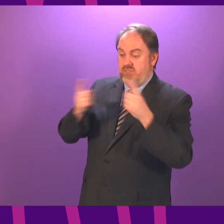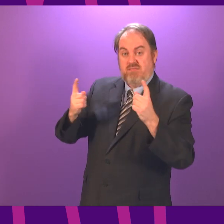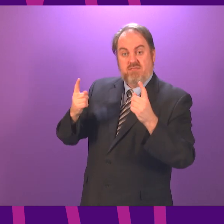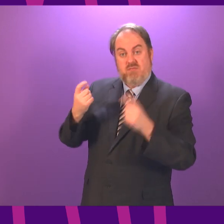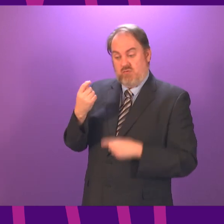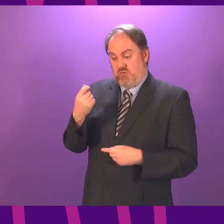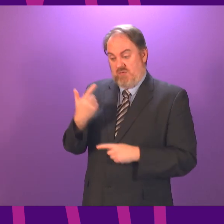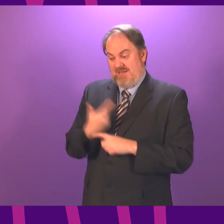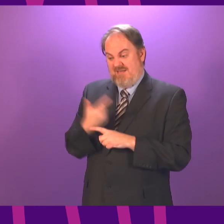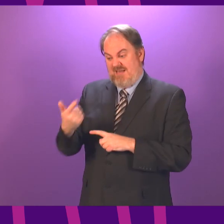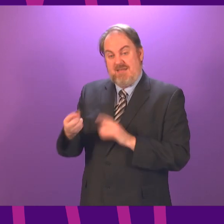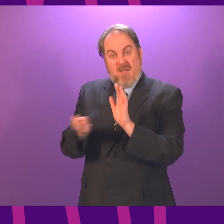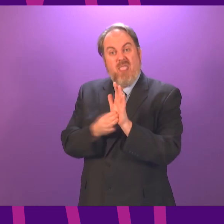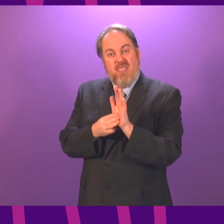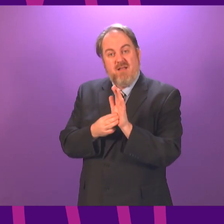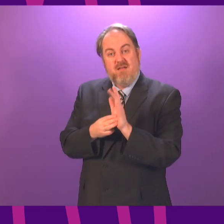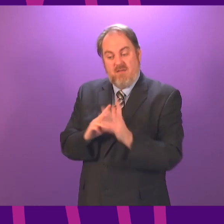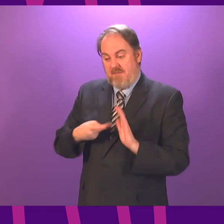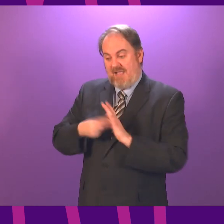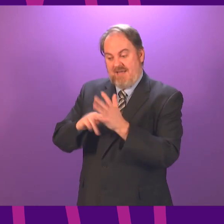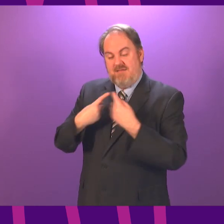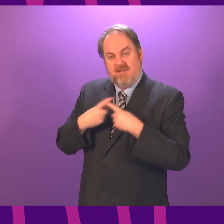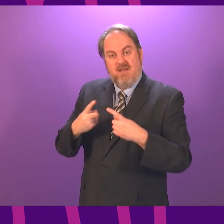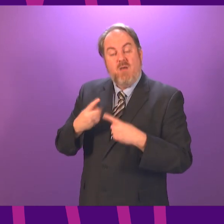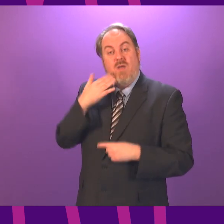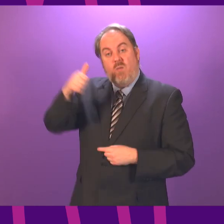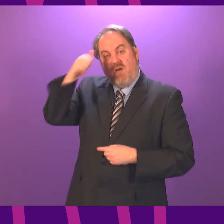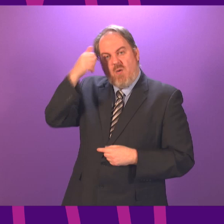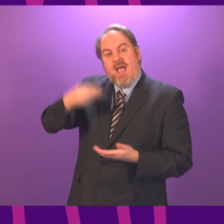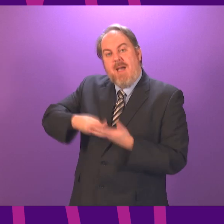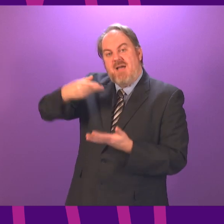forward next month. We will then be able to give greater clarity and certainty to owners